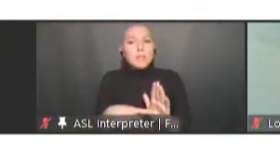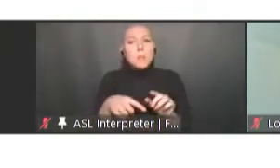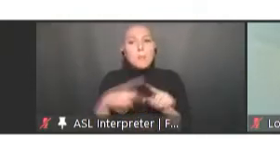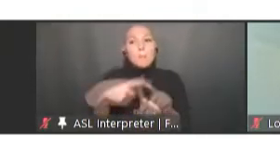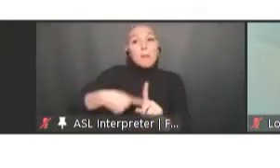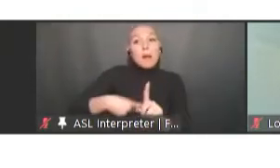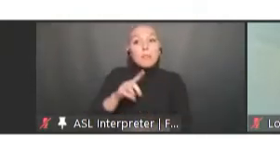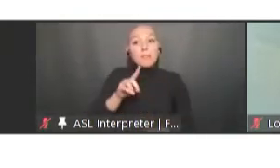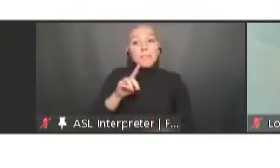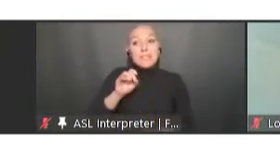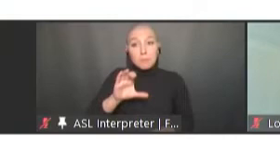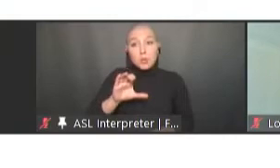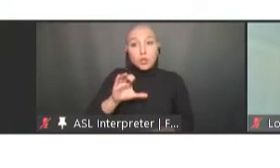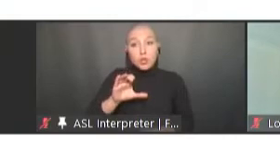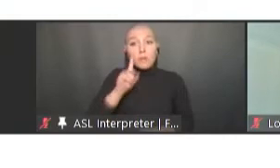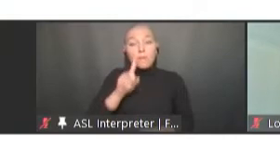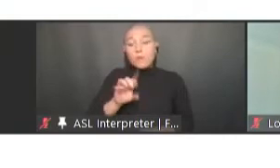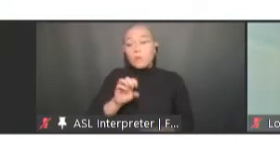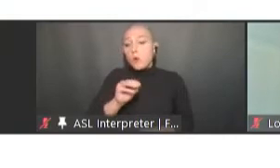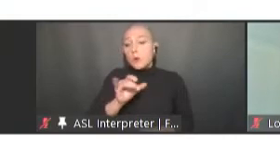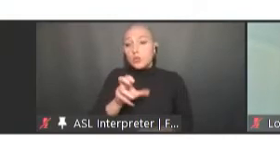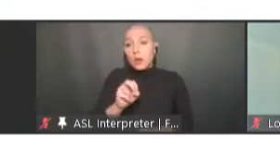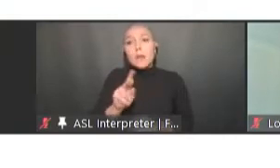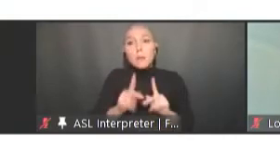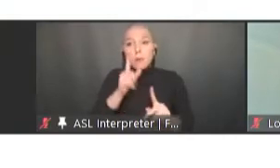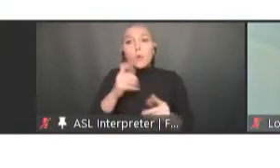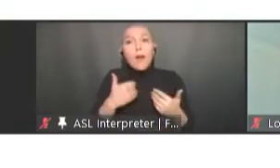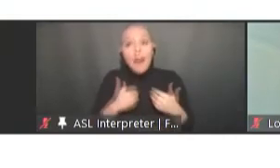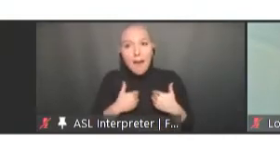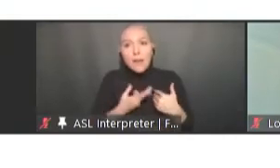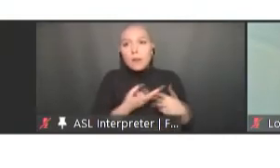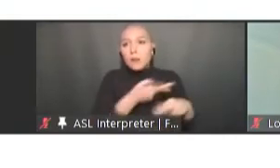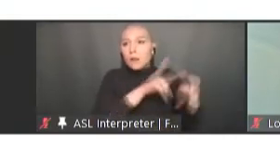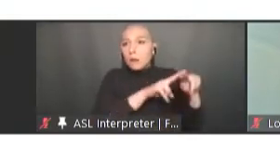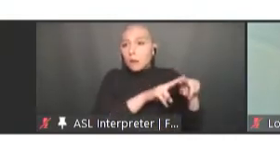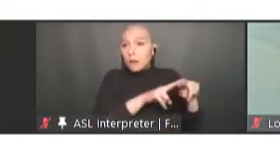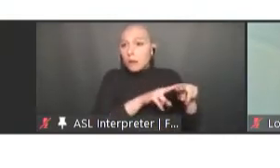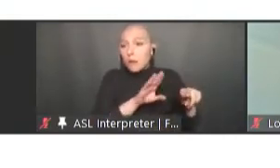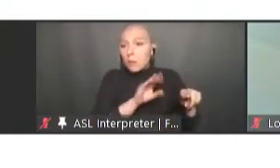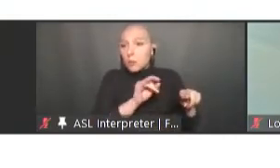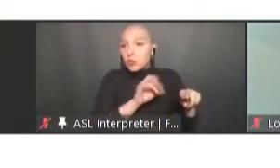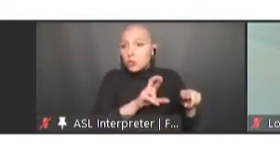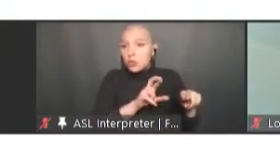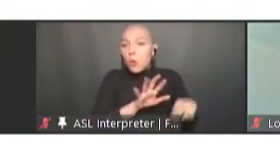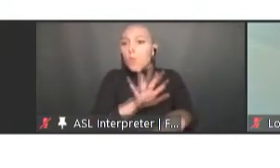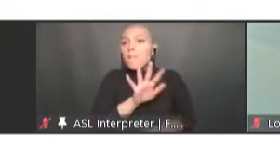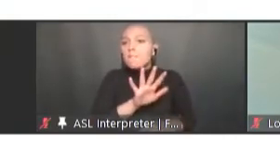people who had a booster dose were five times lower risk of infection compared